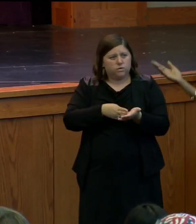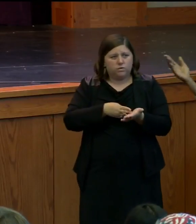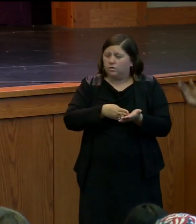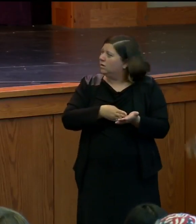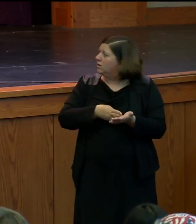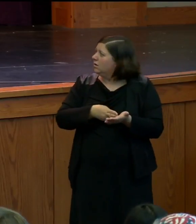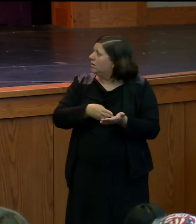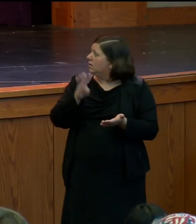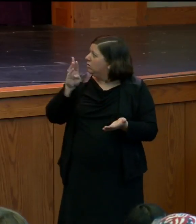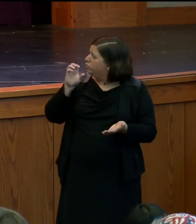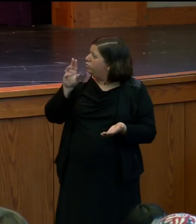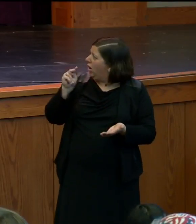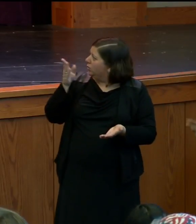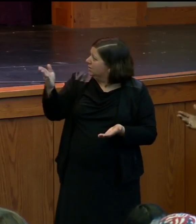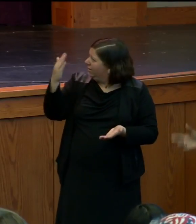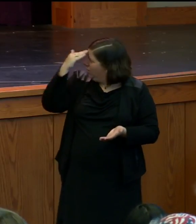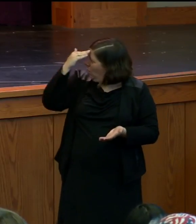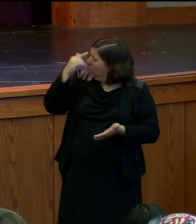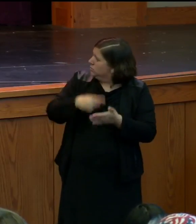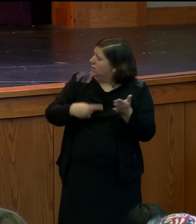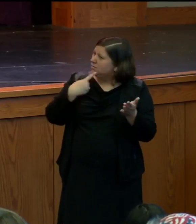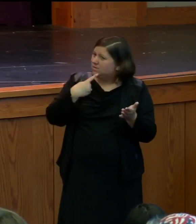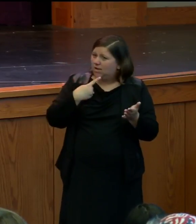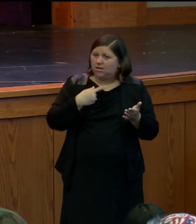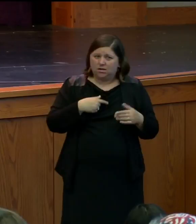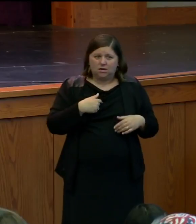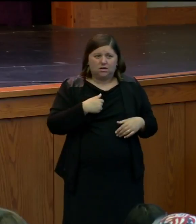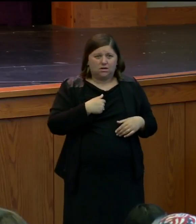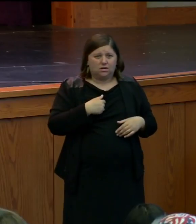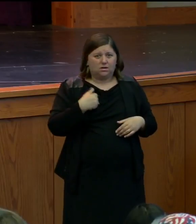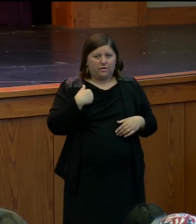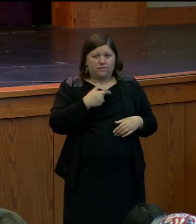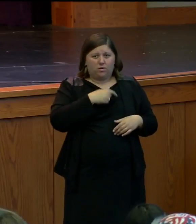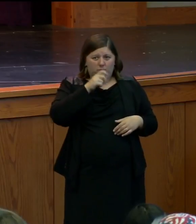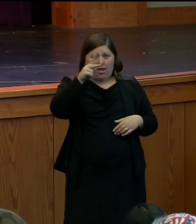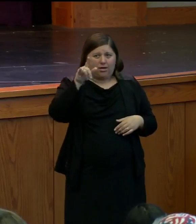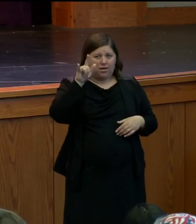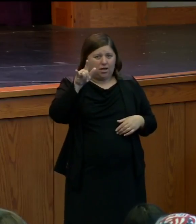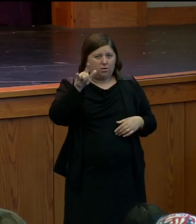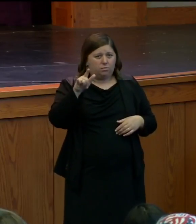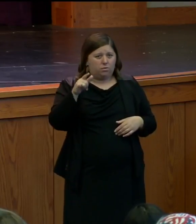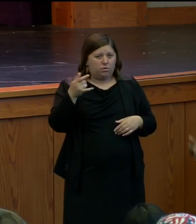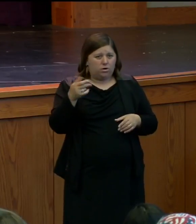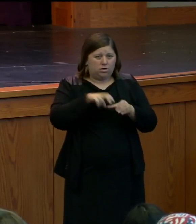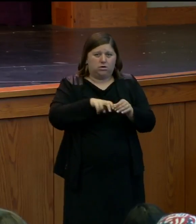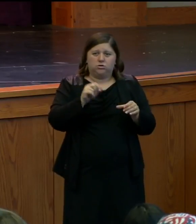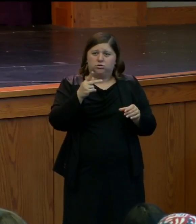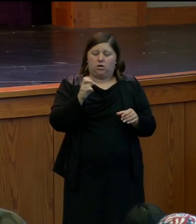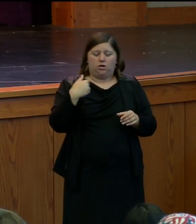BRIAN WAS THERE. WE GOT ON THE SHUTTLE TO GO BACK TO THE AIRPORT WE WERE ALL DOWN.